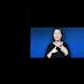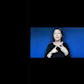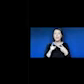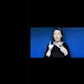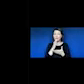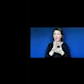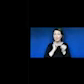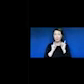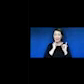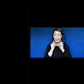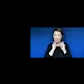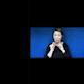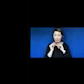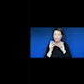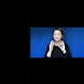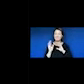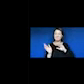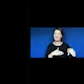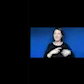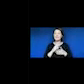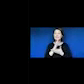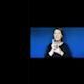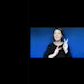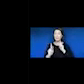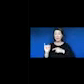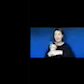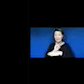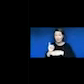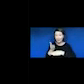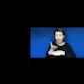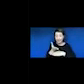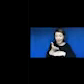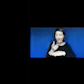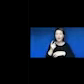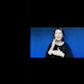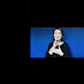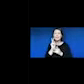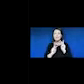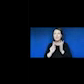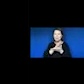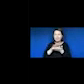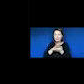and helping with sanitizing equipment and working as far as the recreation side with